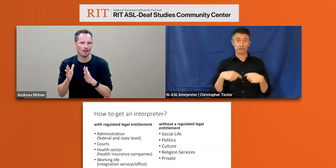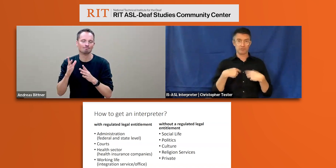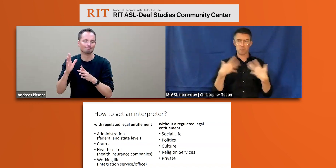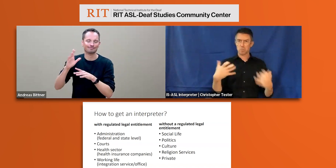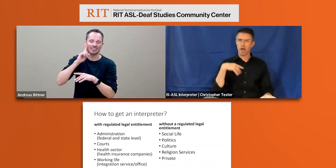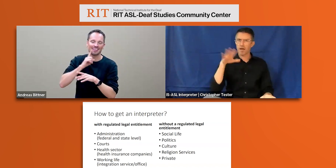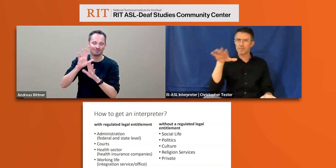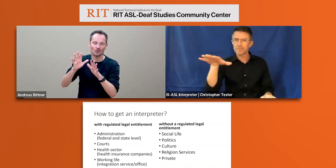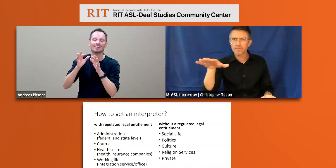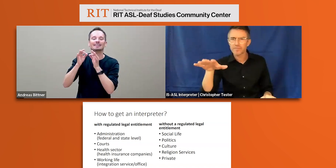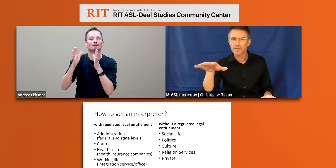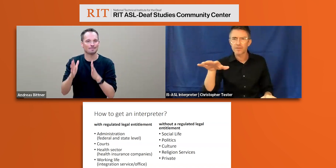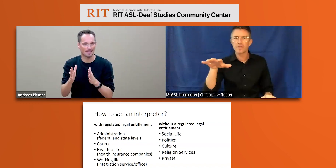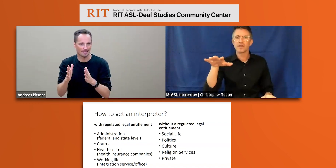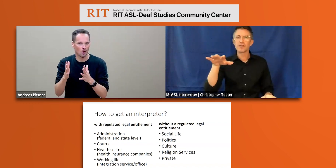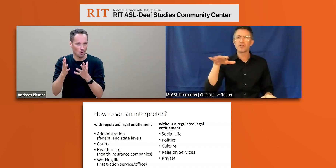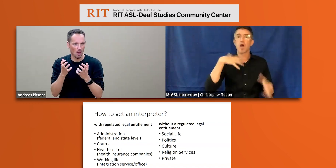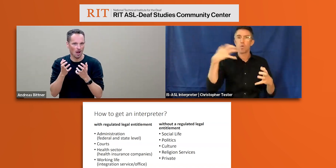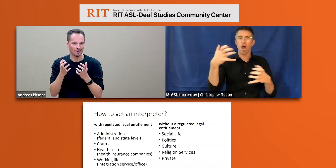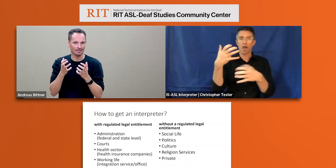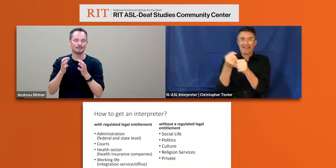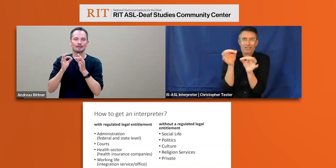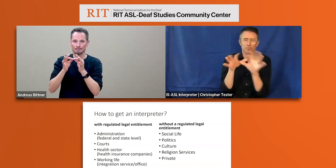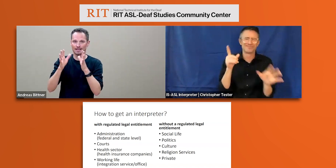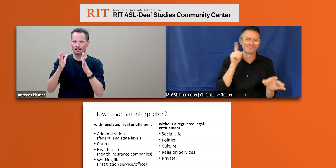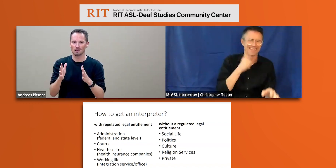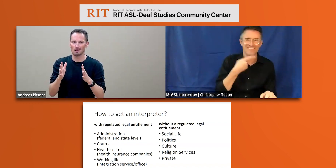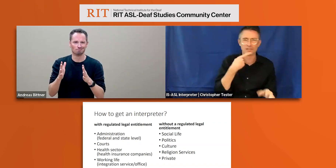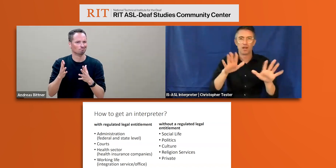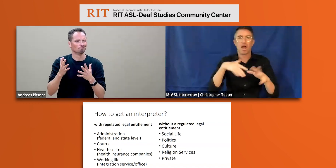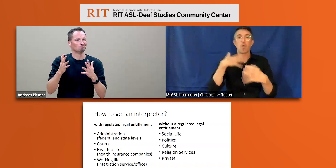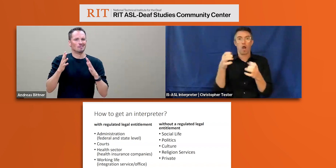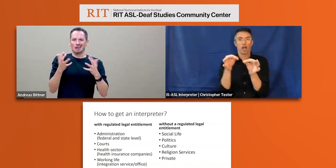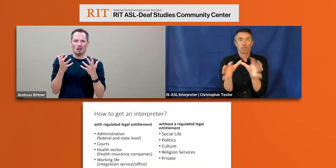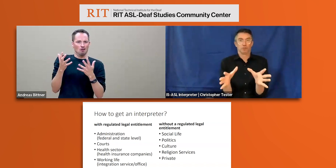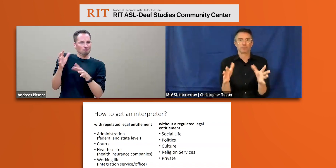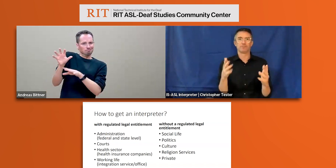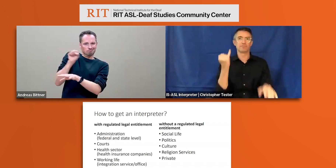So, as a deaf person, if I am interested in--